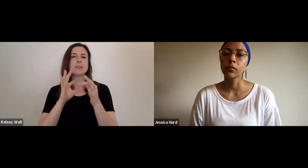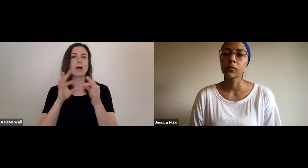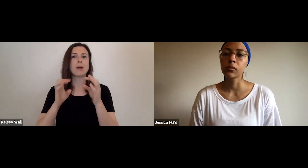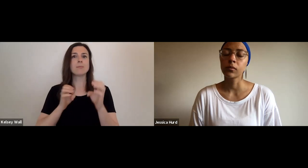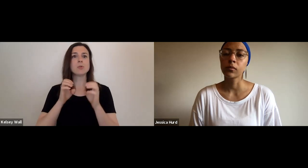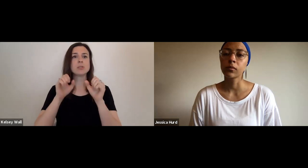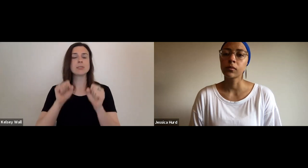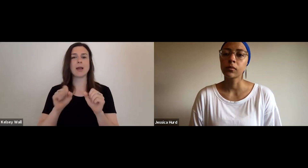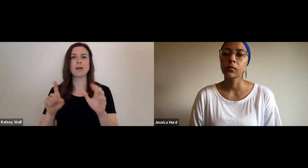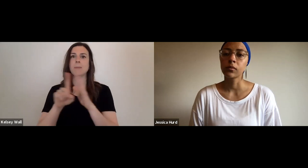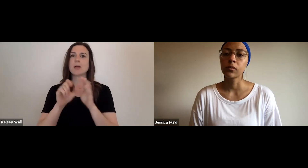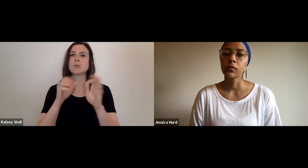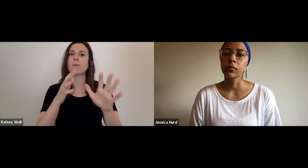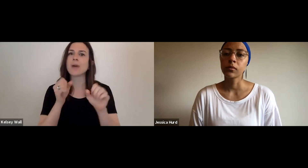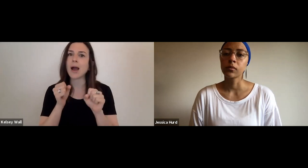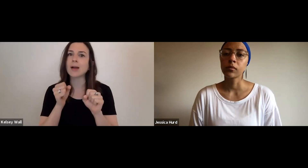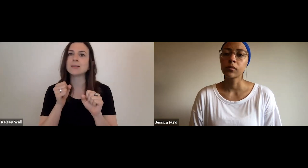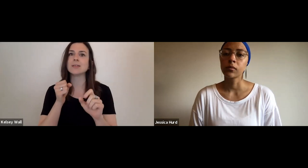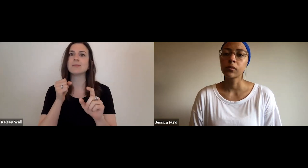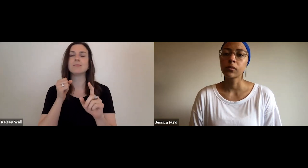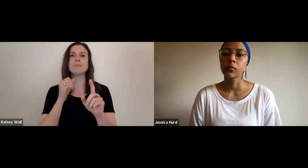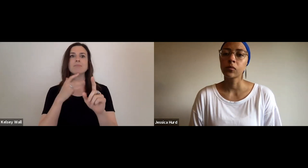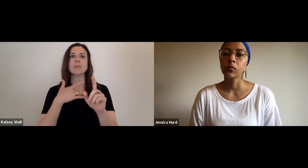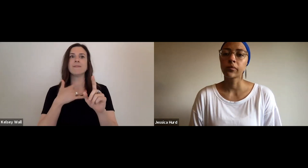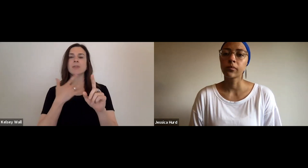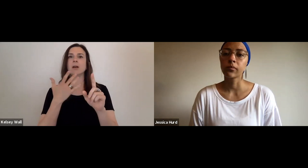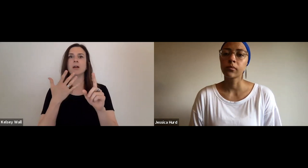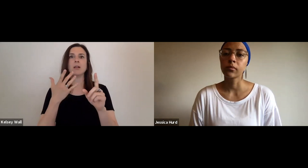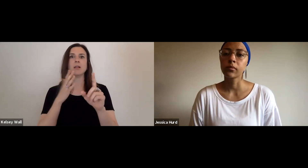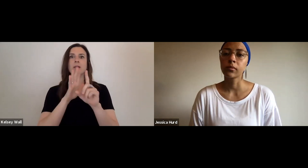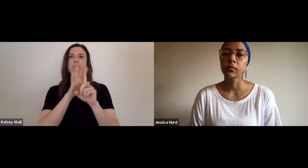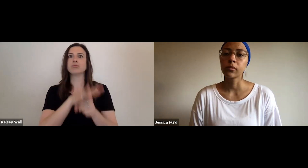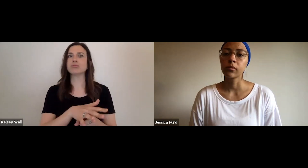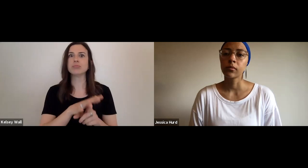to help ground yourself to deal with these emotions in a quick way